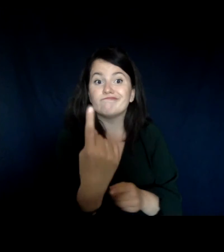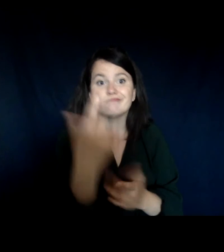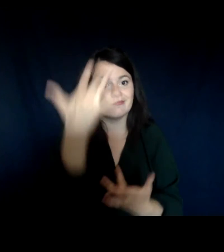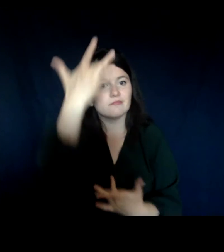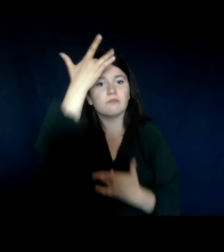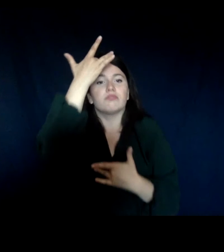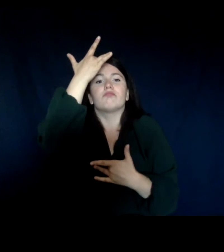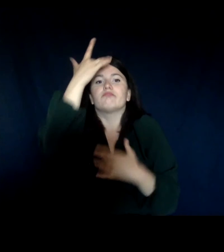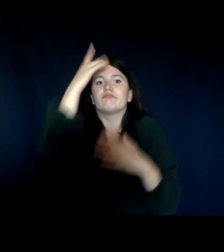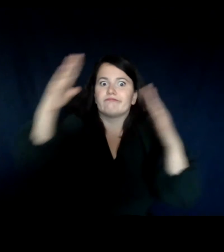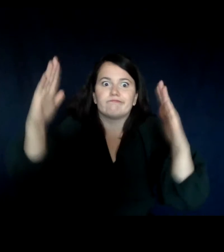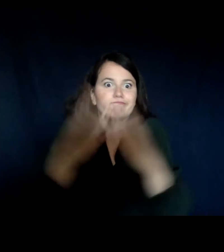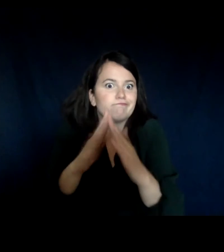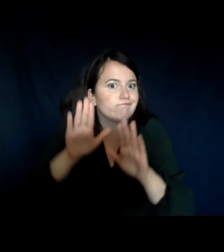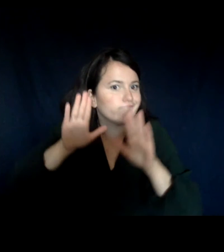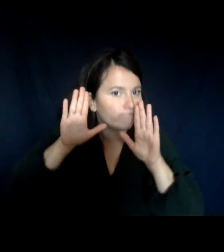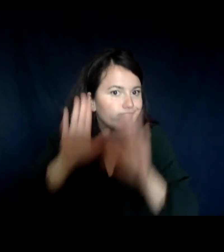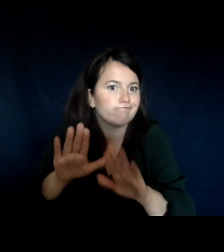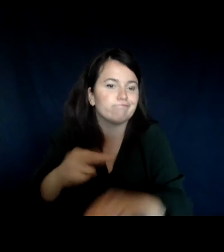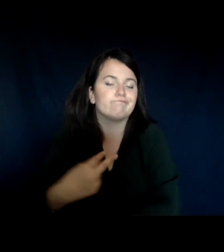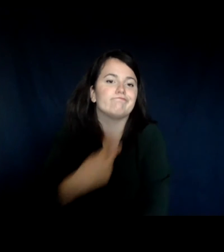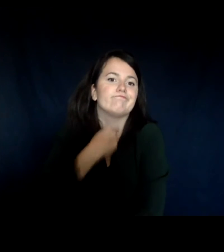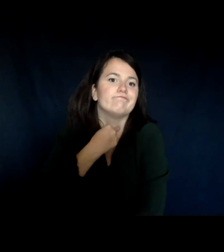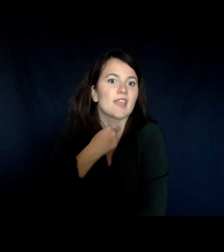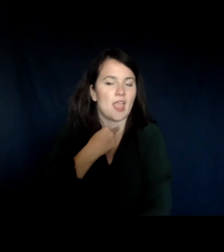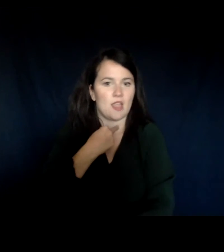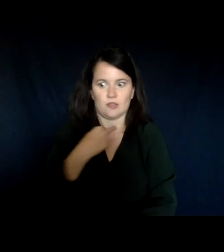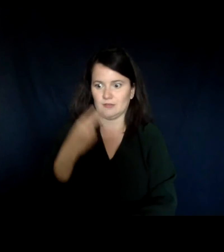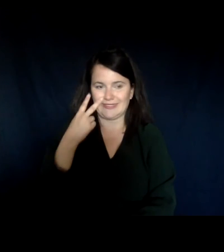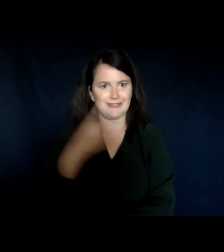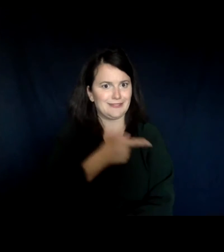This should be stopped. I think Europe should play a role